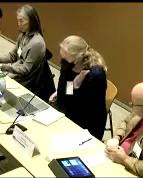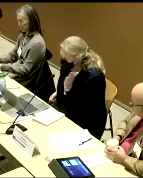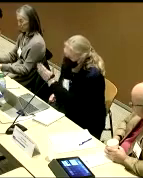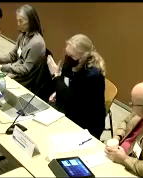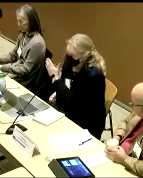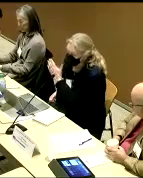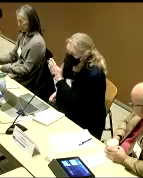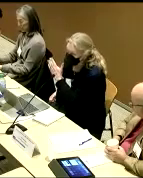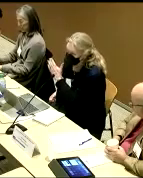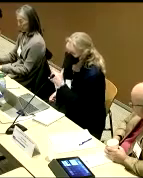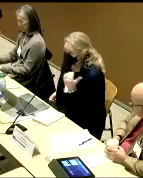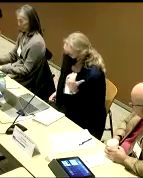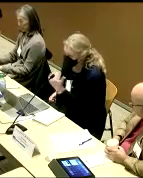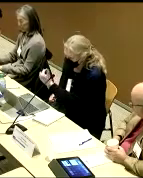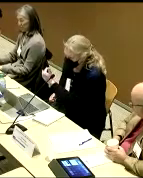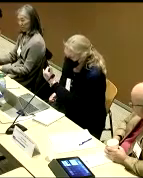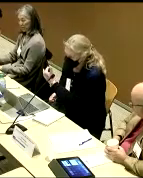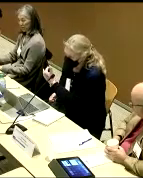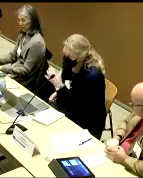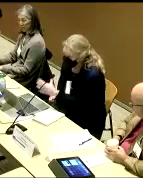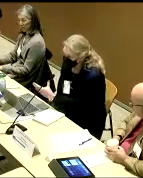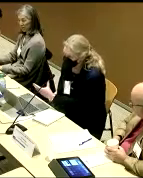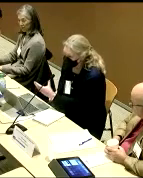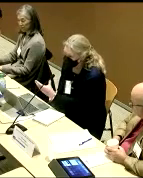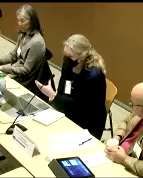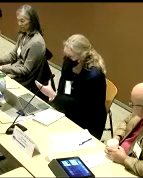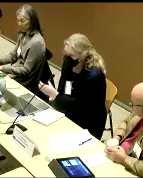and that information is given to the regional health department.